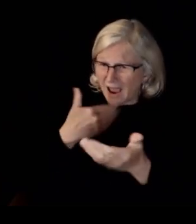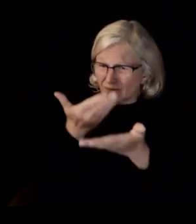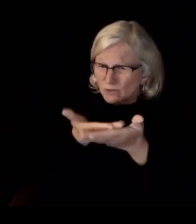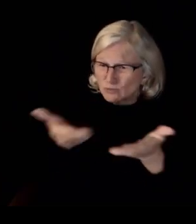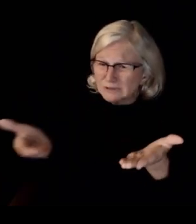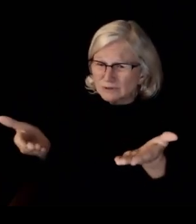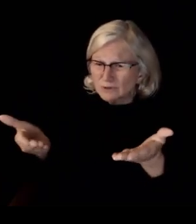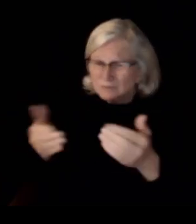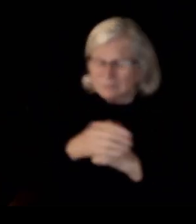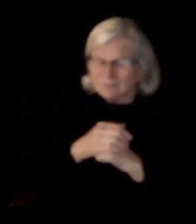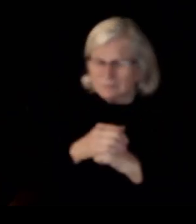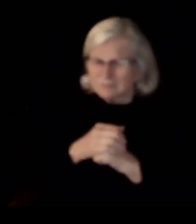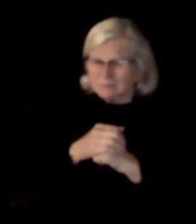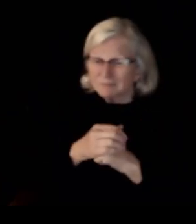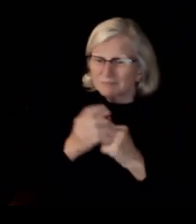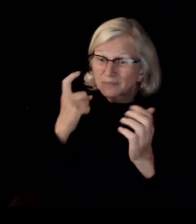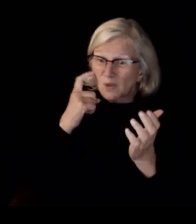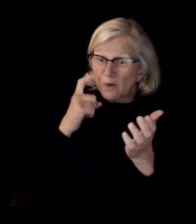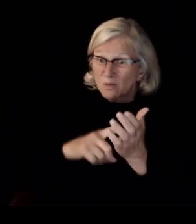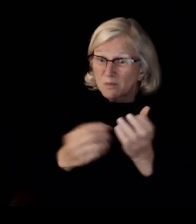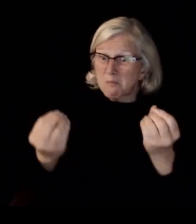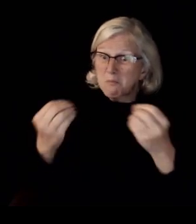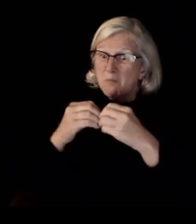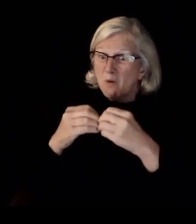advising patients with a history of vaping who are experiencing lung injury symptoms